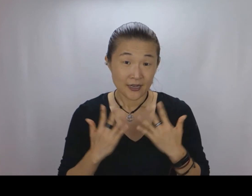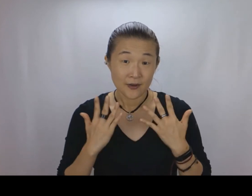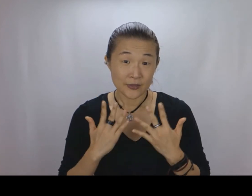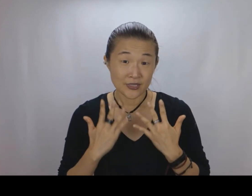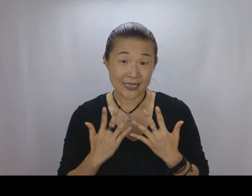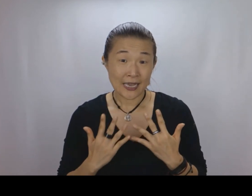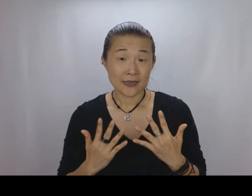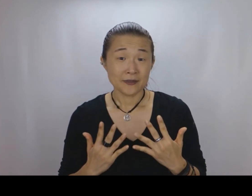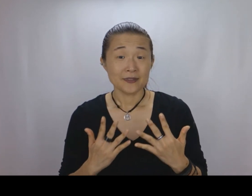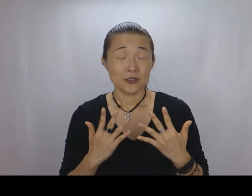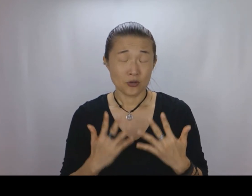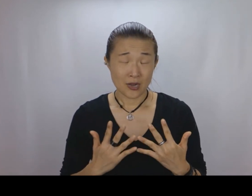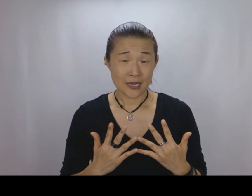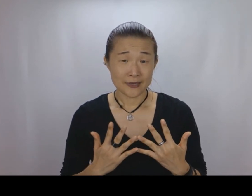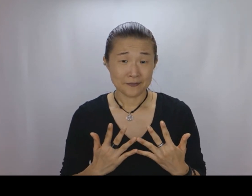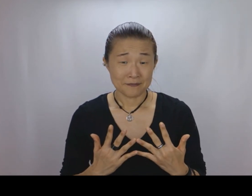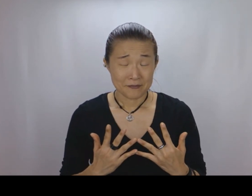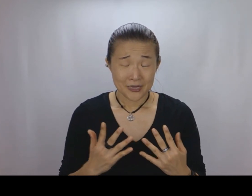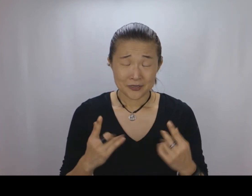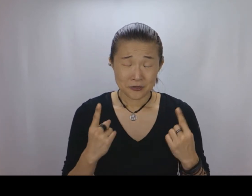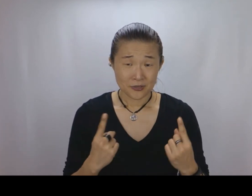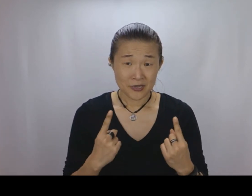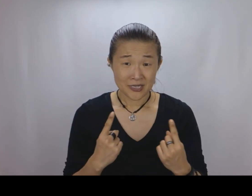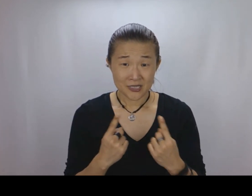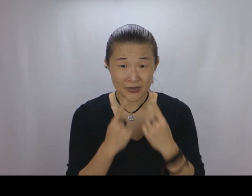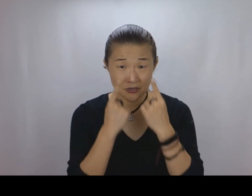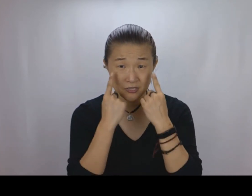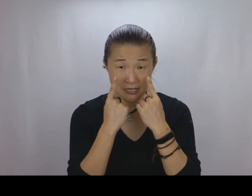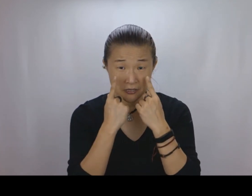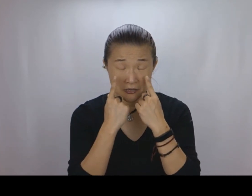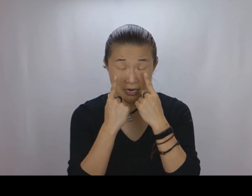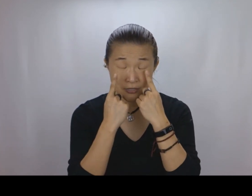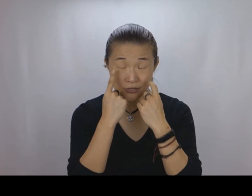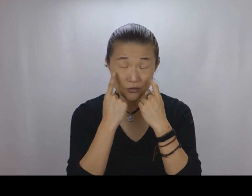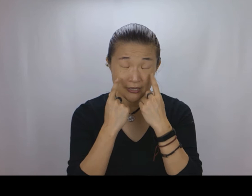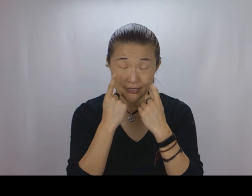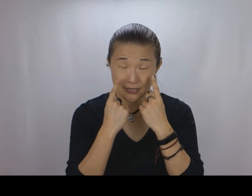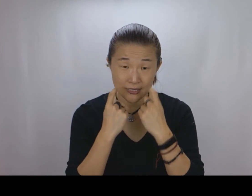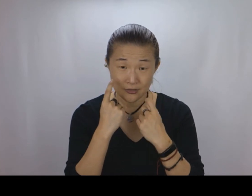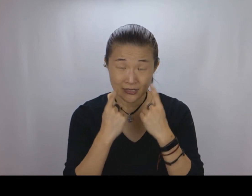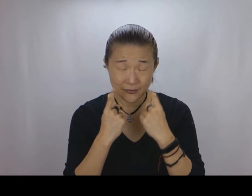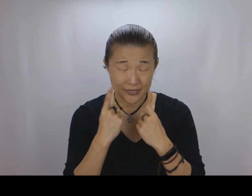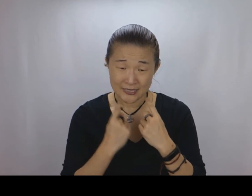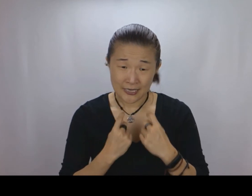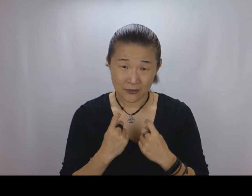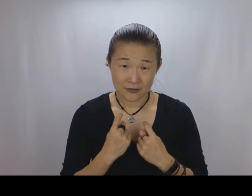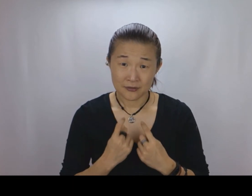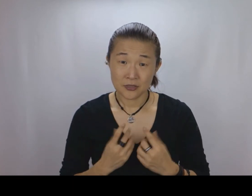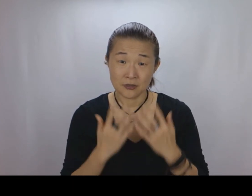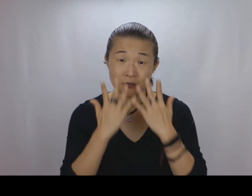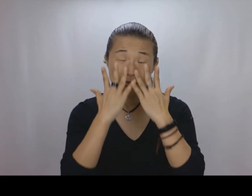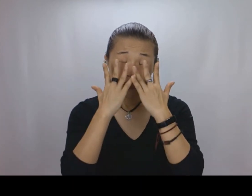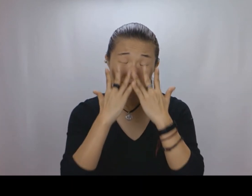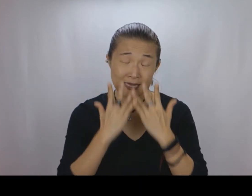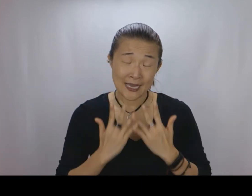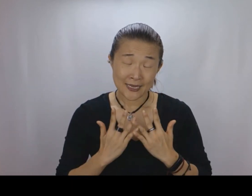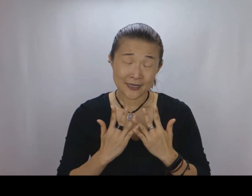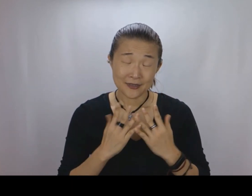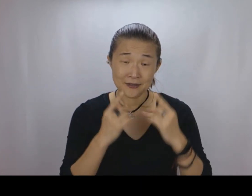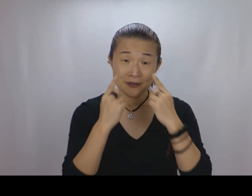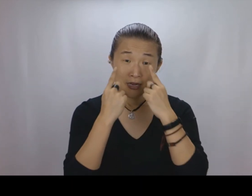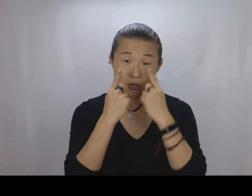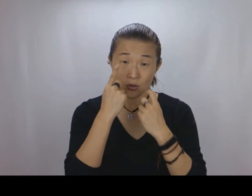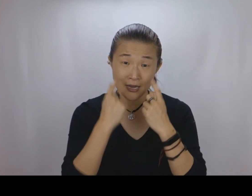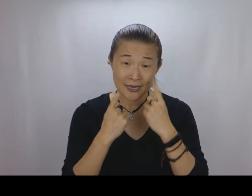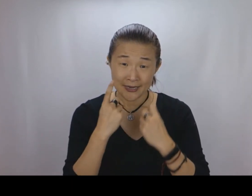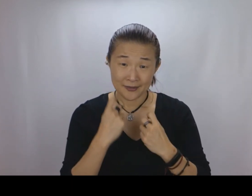and when you're sad you cry. So two index fingers here and you just trace the tears coming down. So, sad and cry.